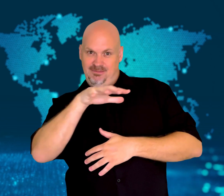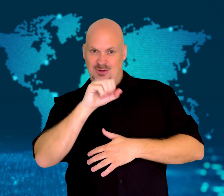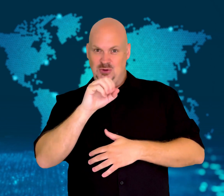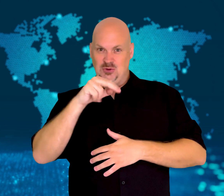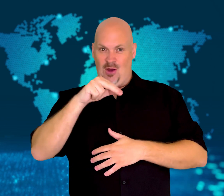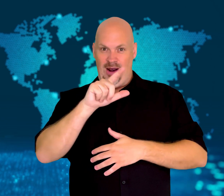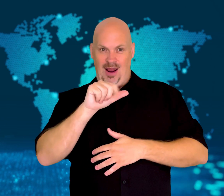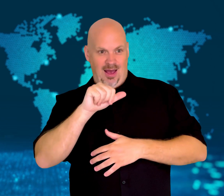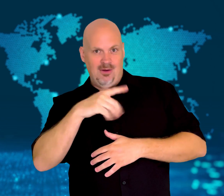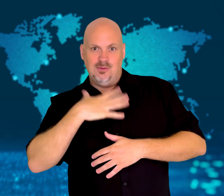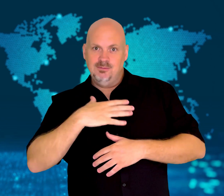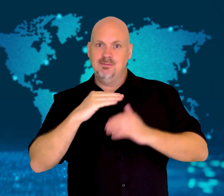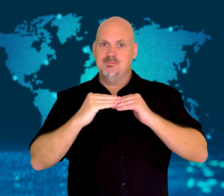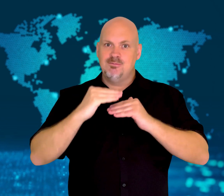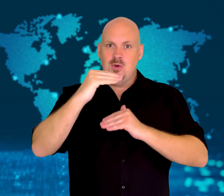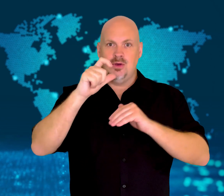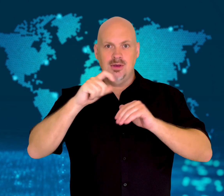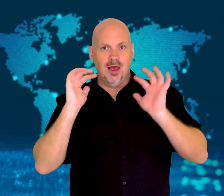in the area again.